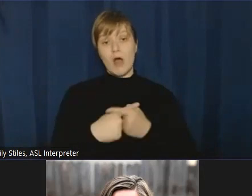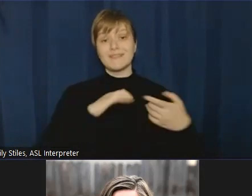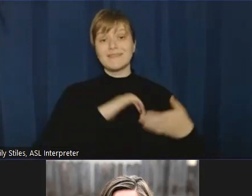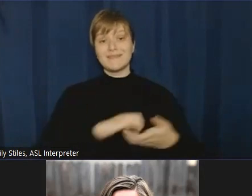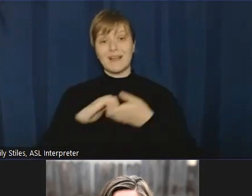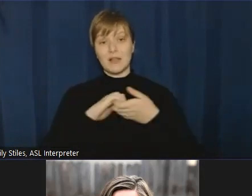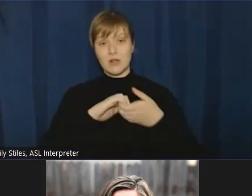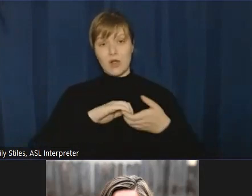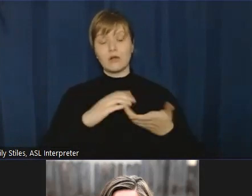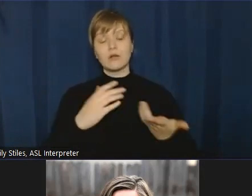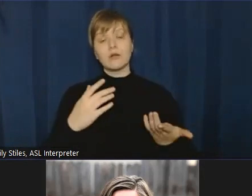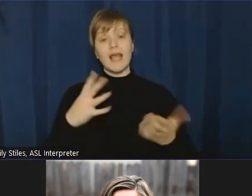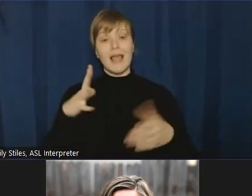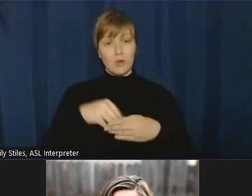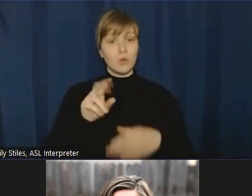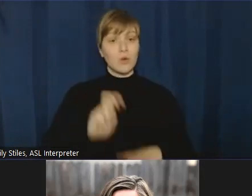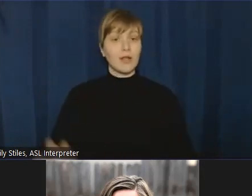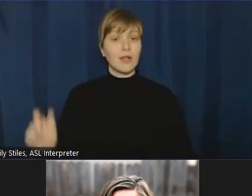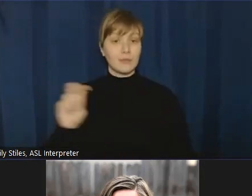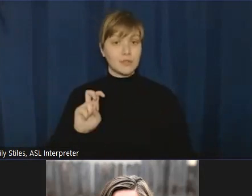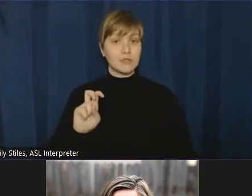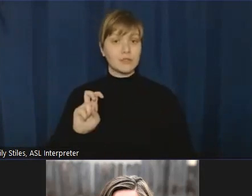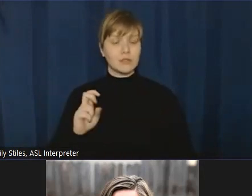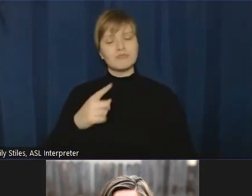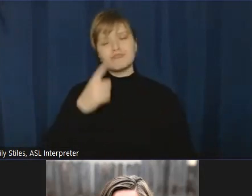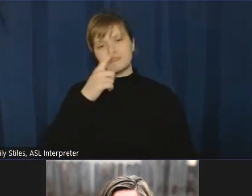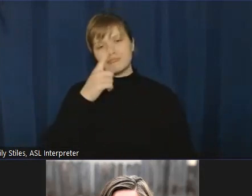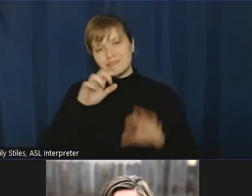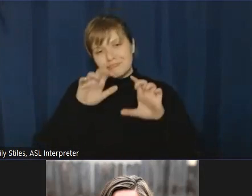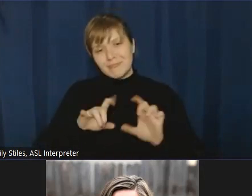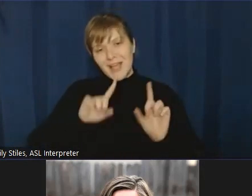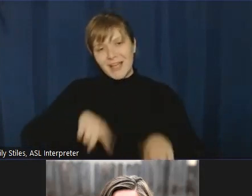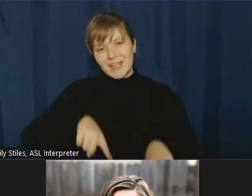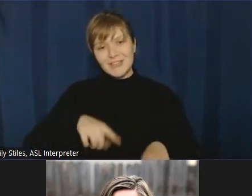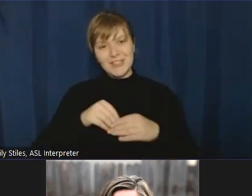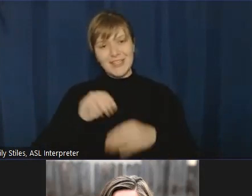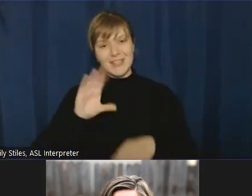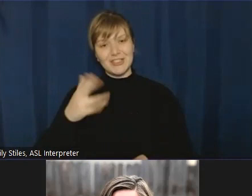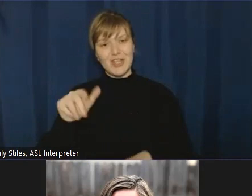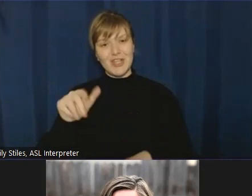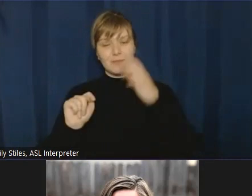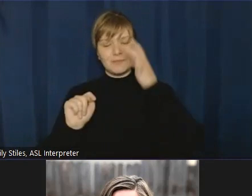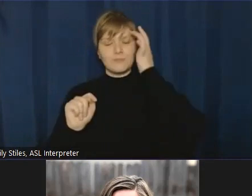And if you can put your responses in the chat. Again, what is the biggest success your state or